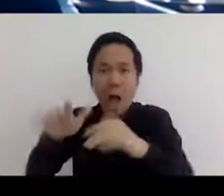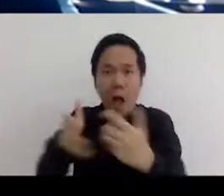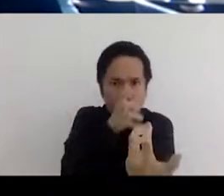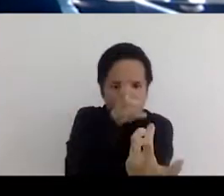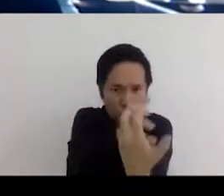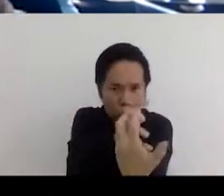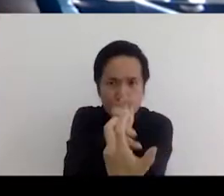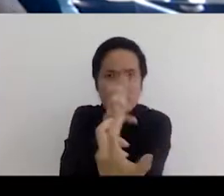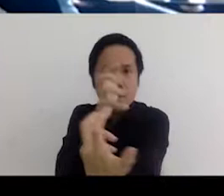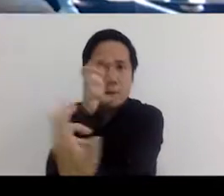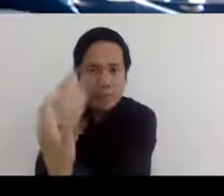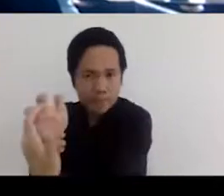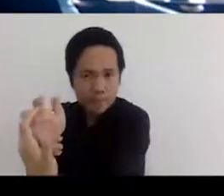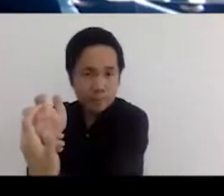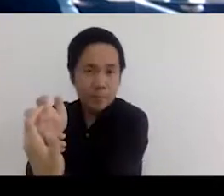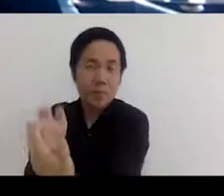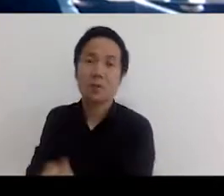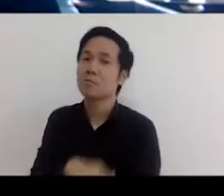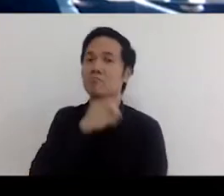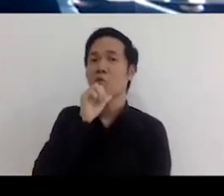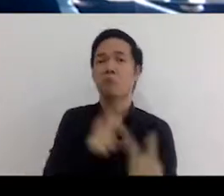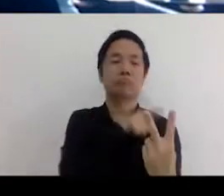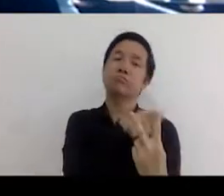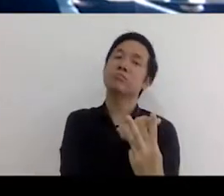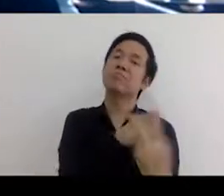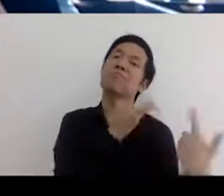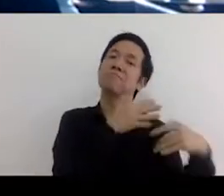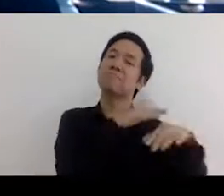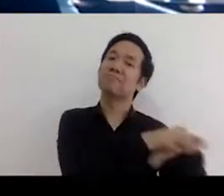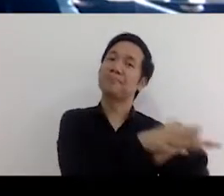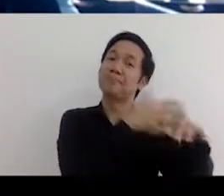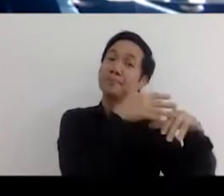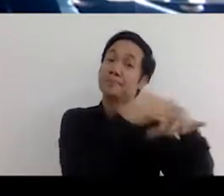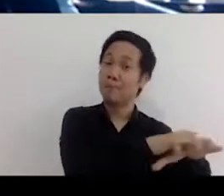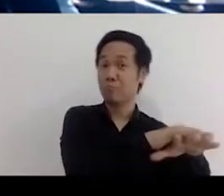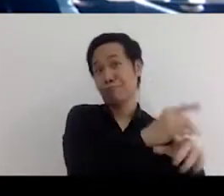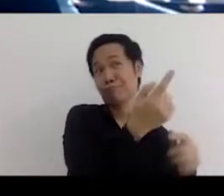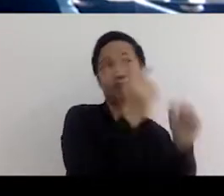And what we want is the cake to be really sweet, so we want to have the targeted approach as well.